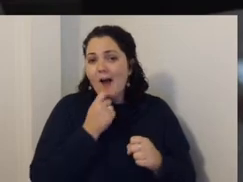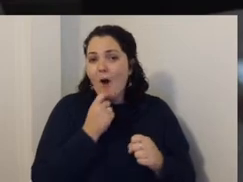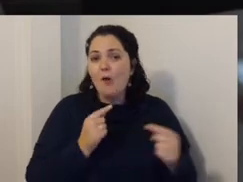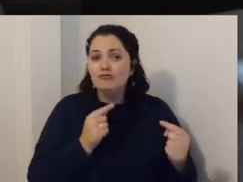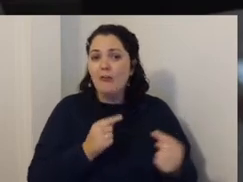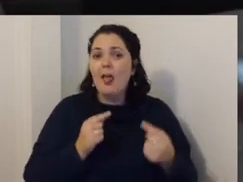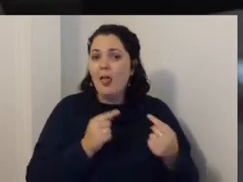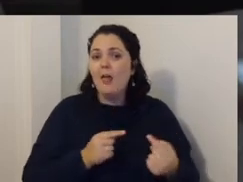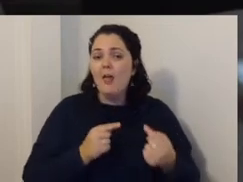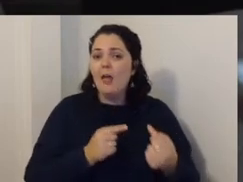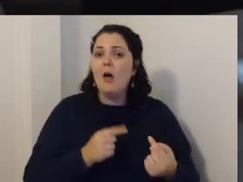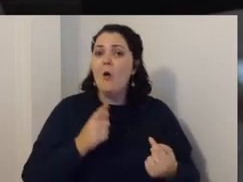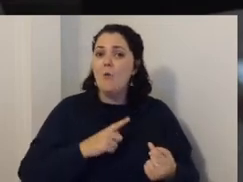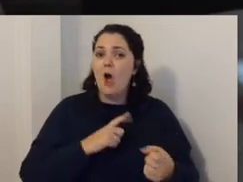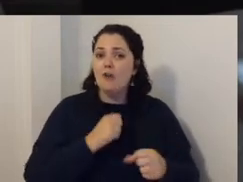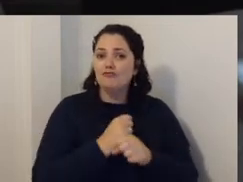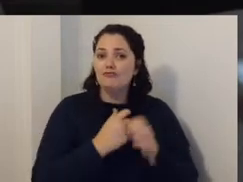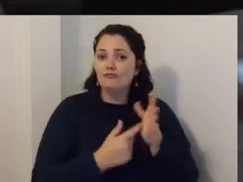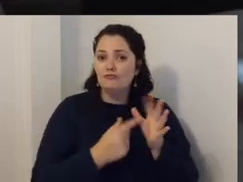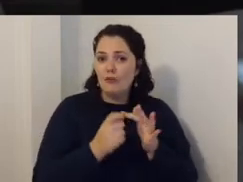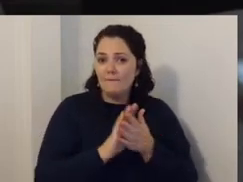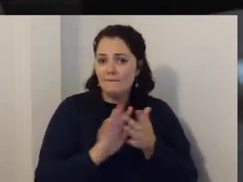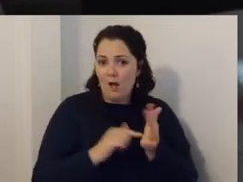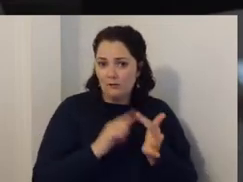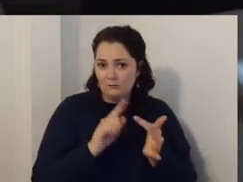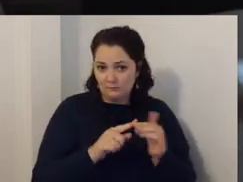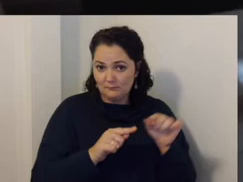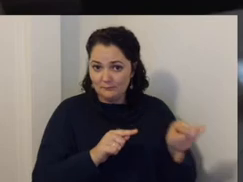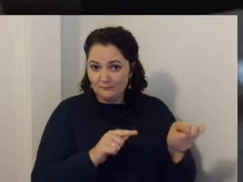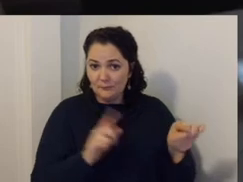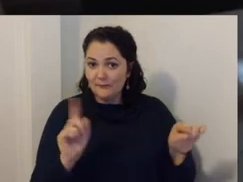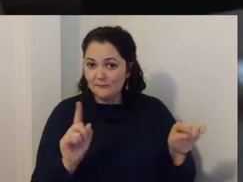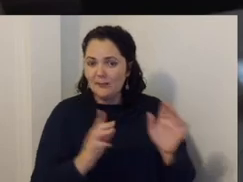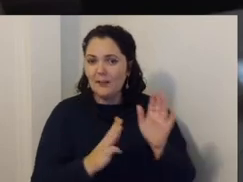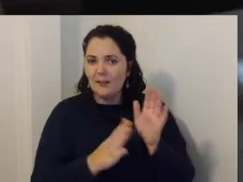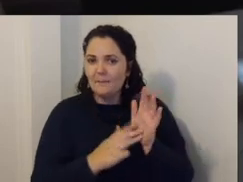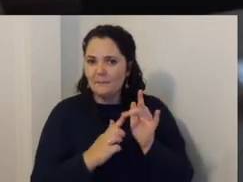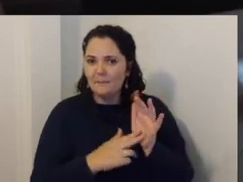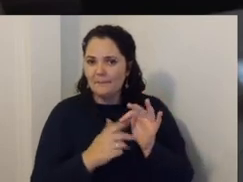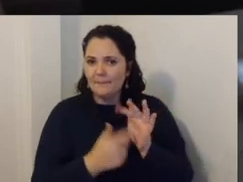of course you know it's a it's a mineral powder and it is it's got it's slick, it's metallic